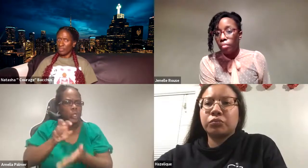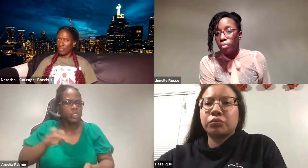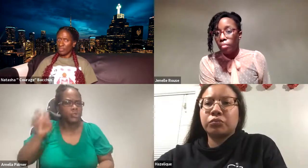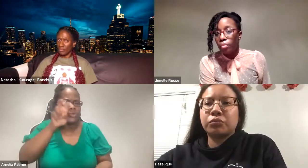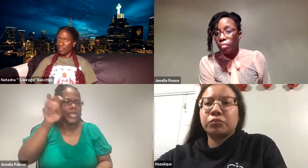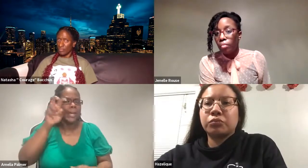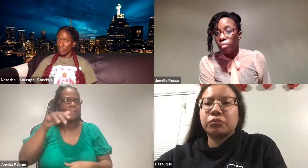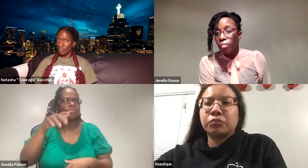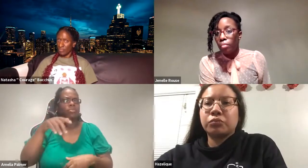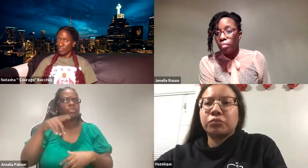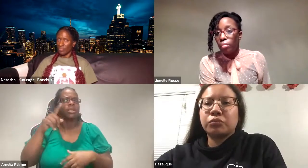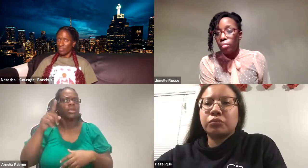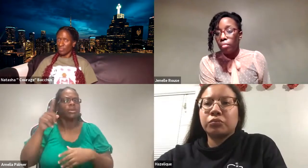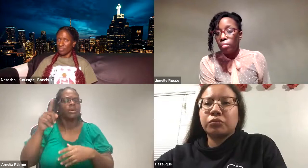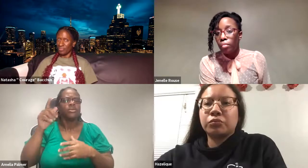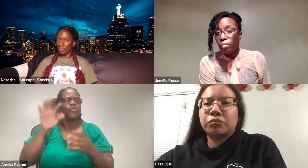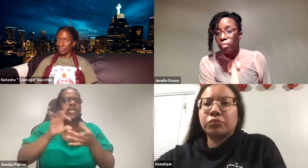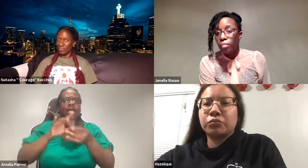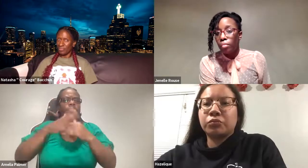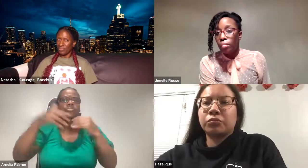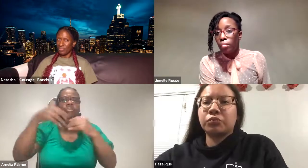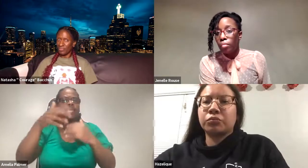groups are there. just because they haven't been written about... they have been there